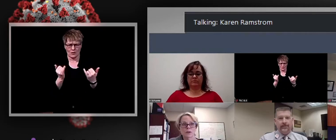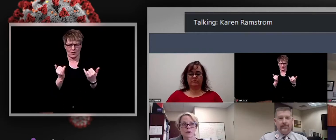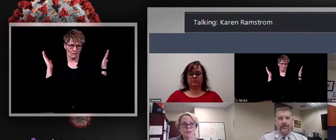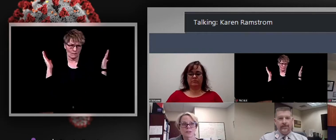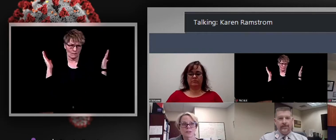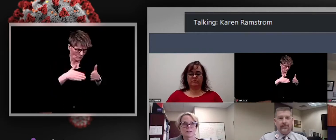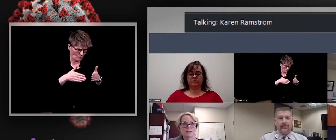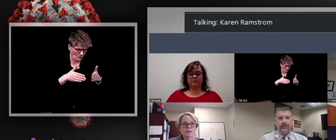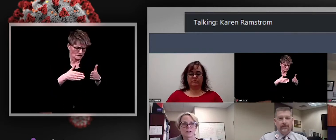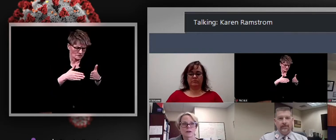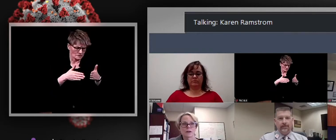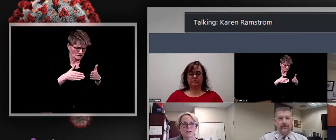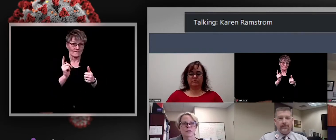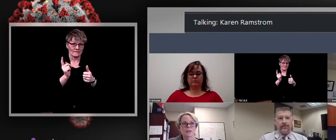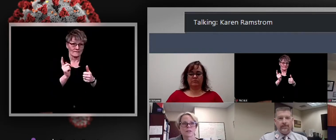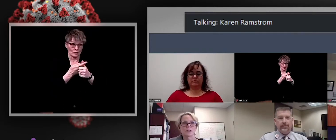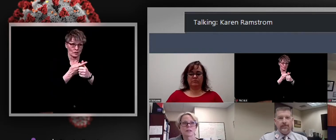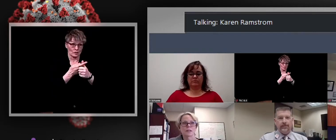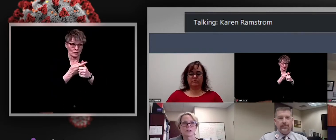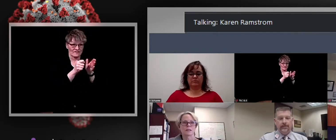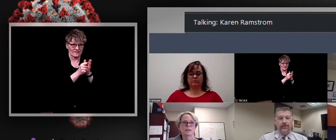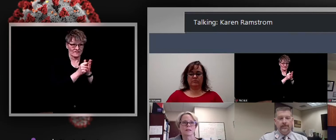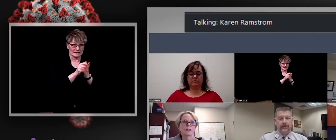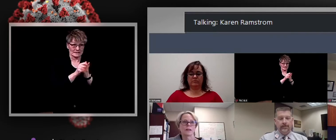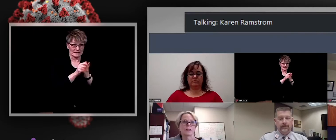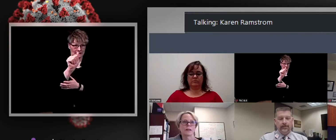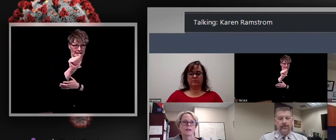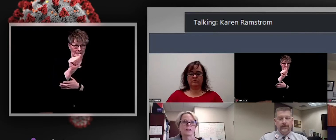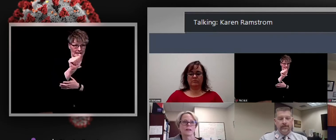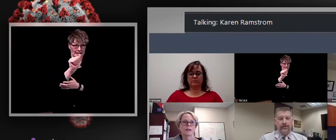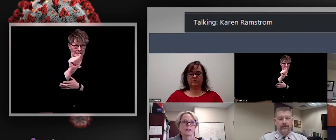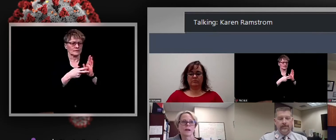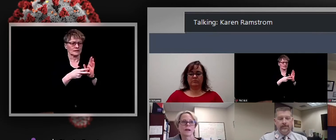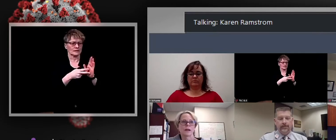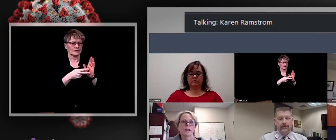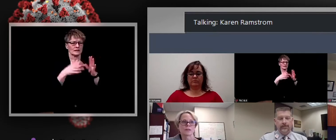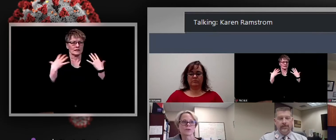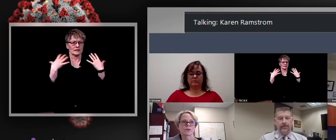workers and our skilled nursing facilities, assisted living and comparable kinds of residential